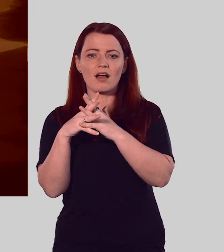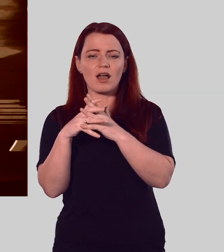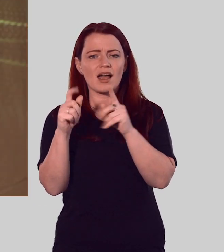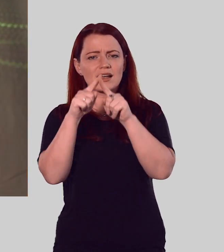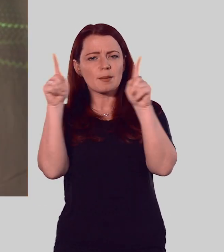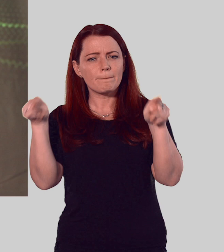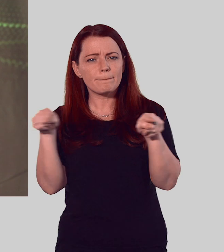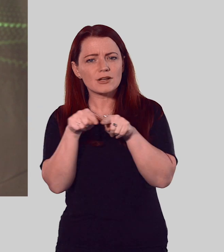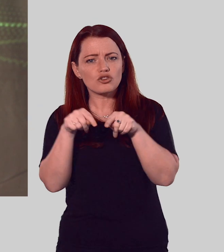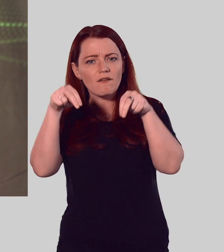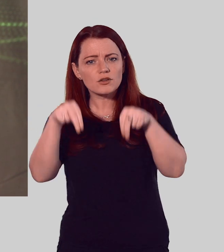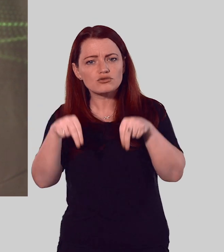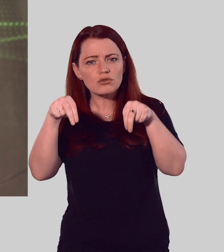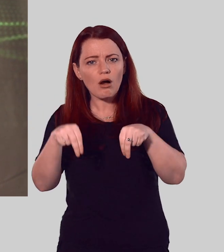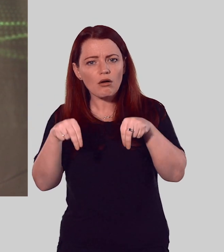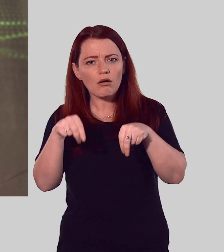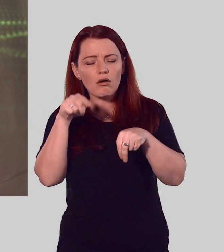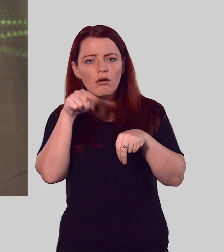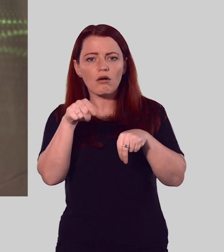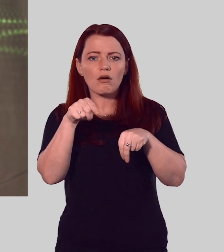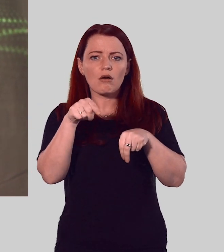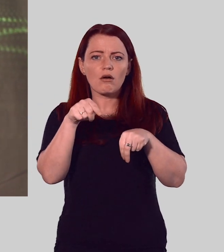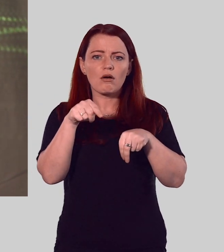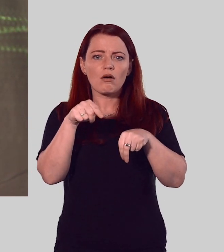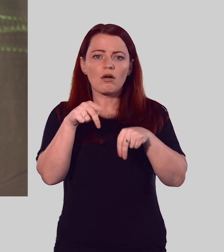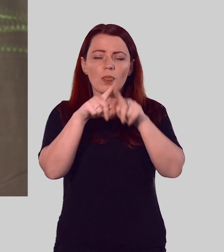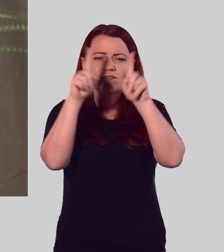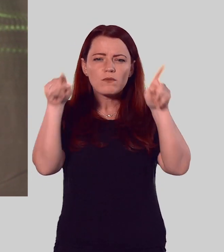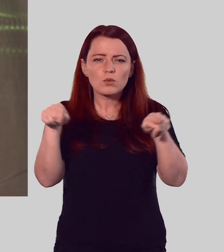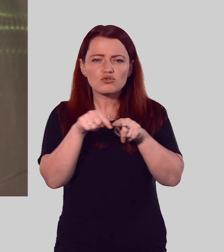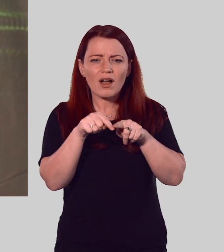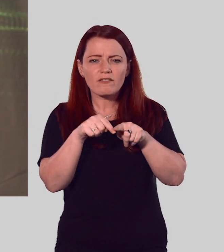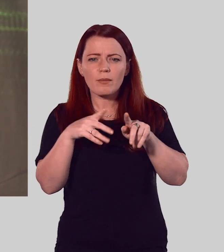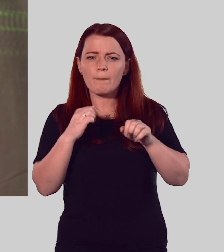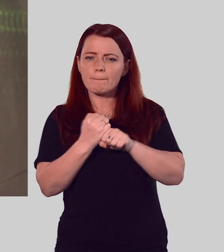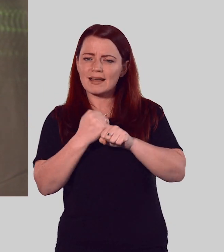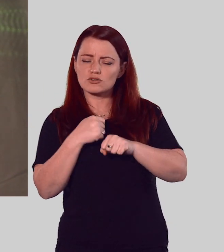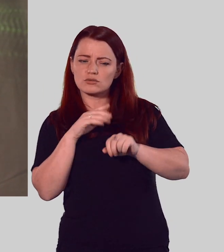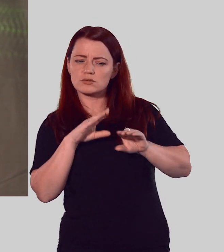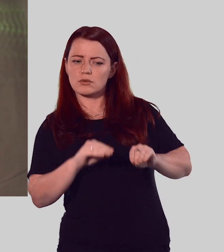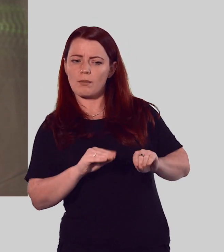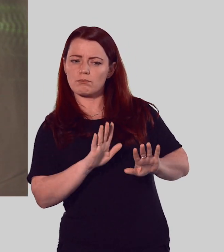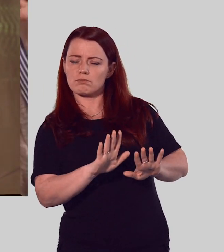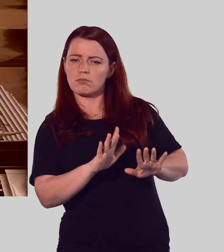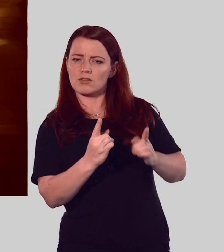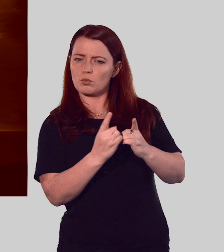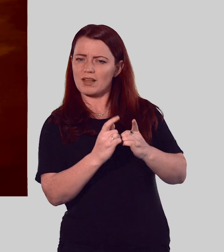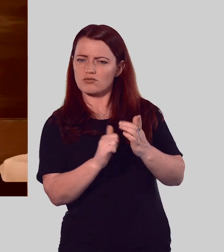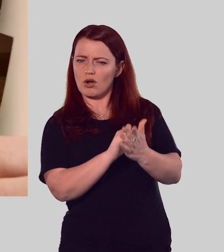The photograph is a stock photo, there's something not quite right about the composition of the photo, it's very